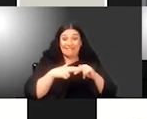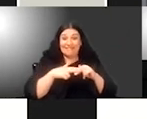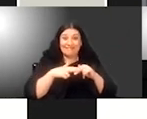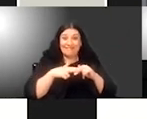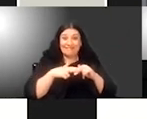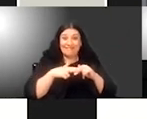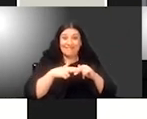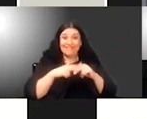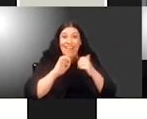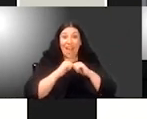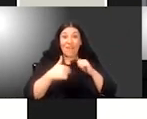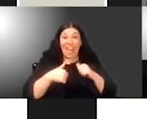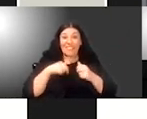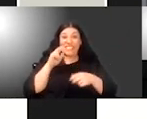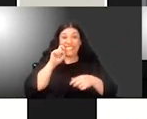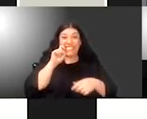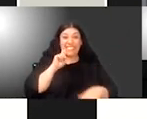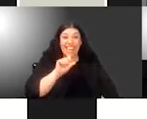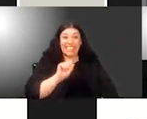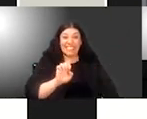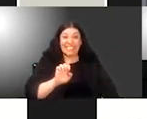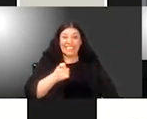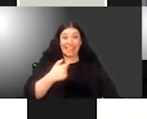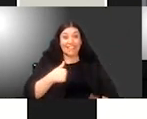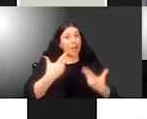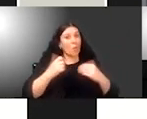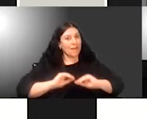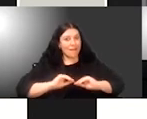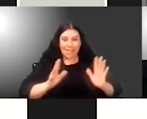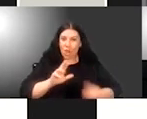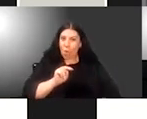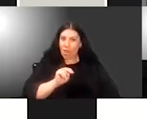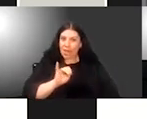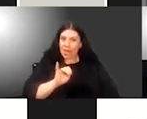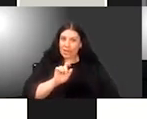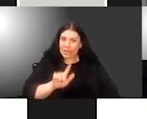NEIL JACOBSON: